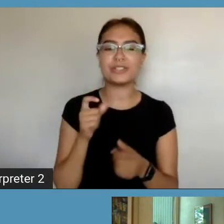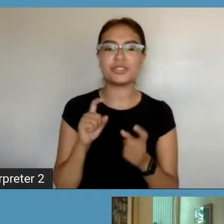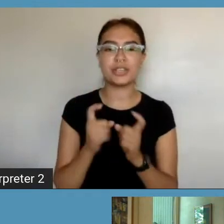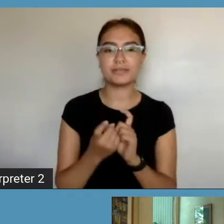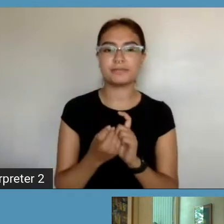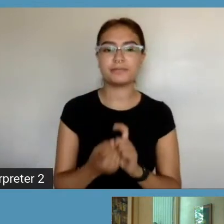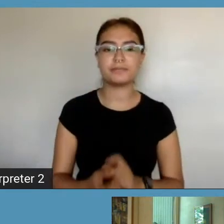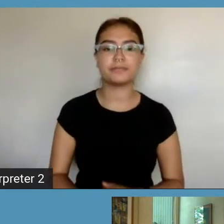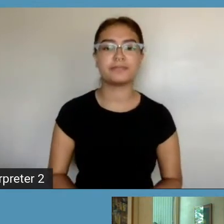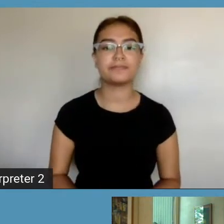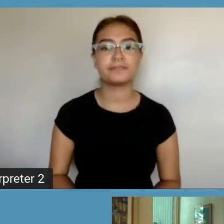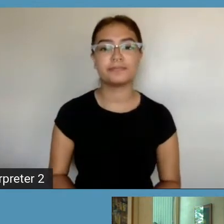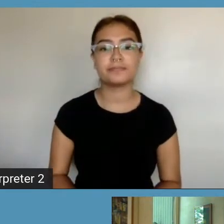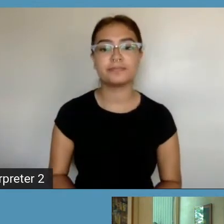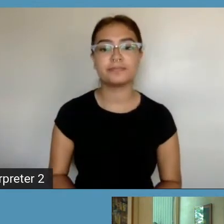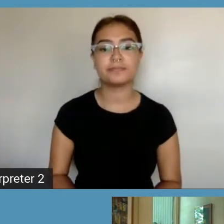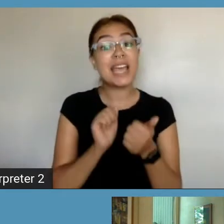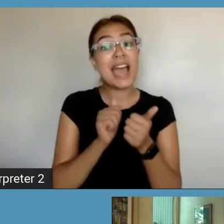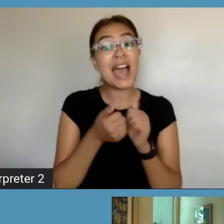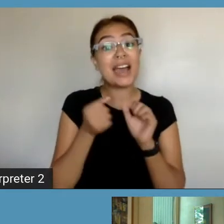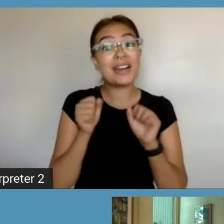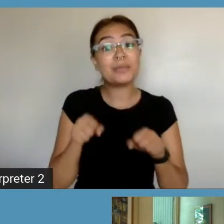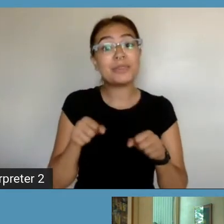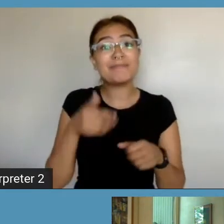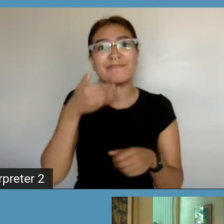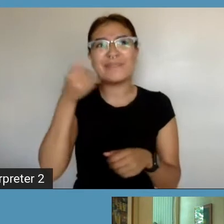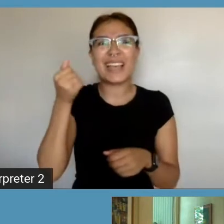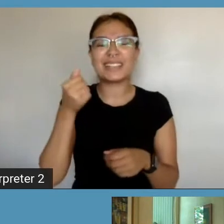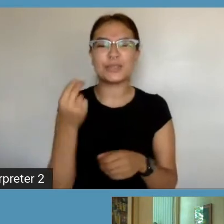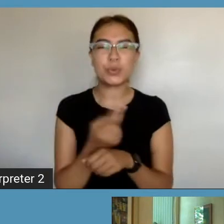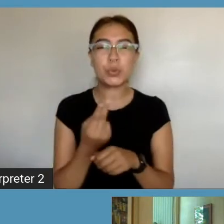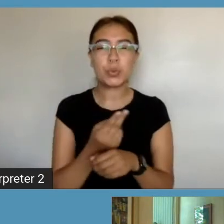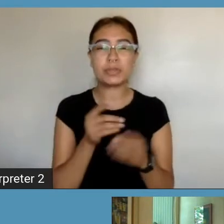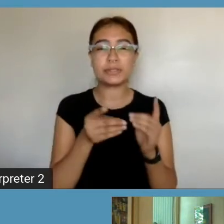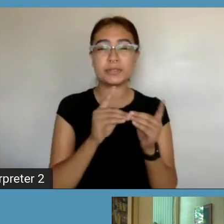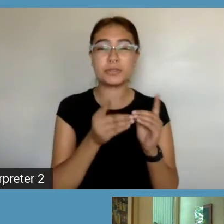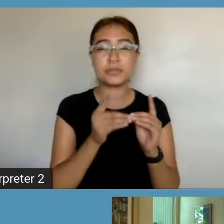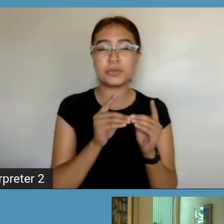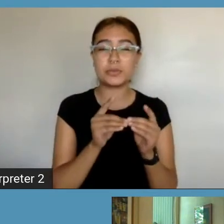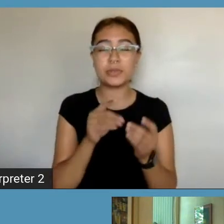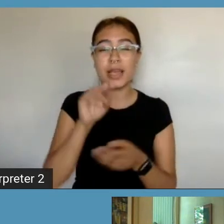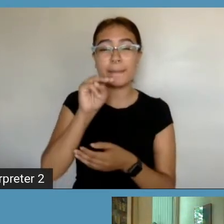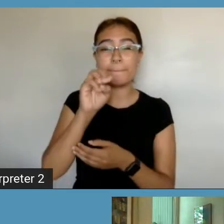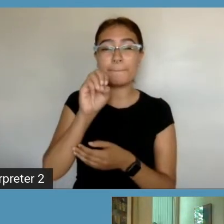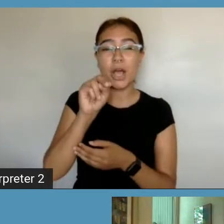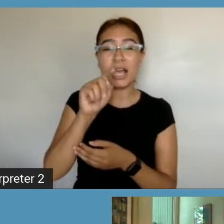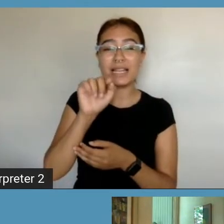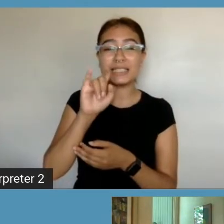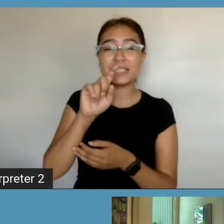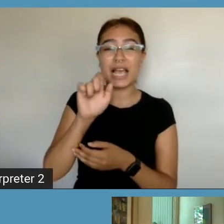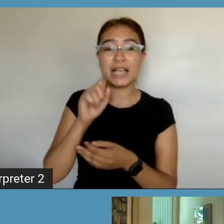how can we best use digitization to monetize our collections? How can you make that work?